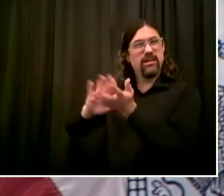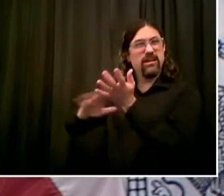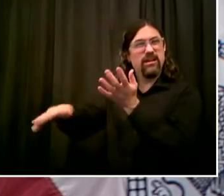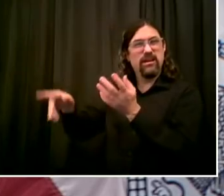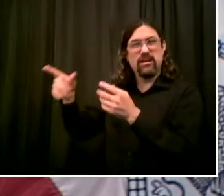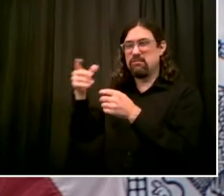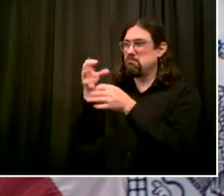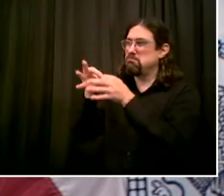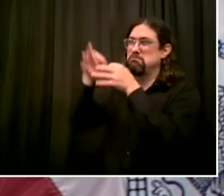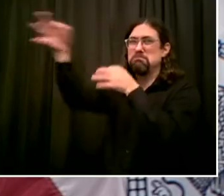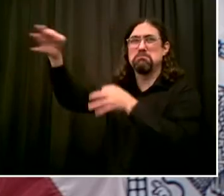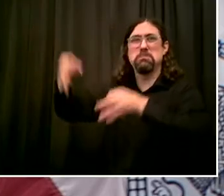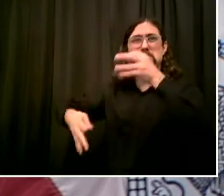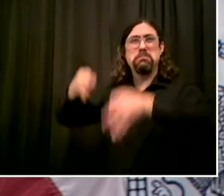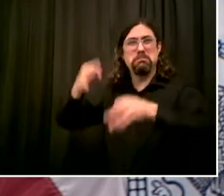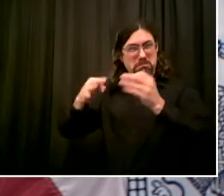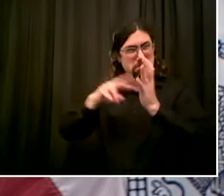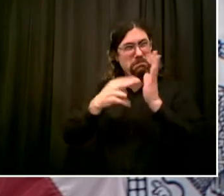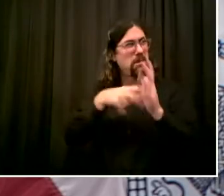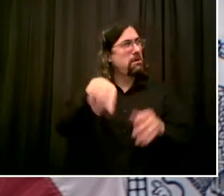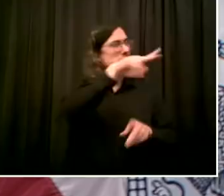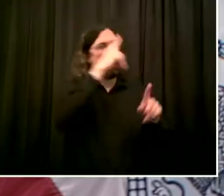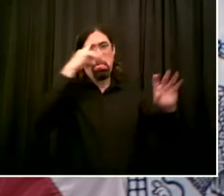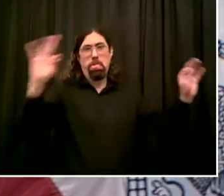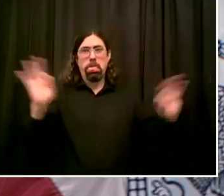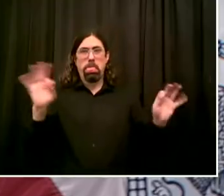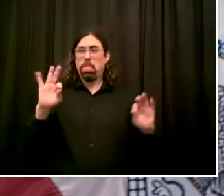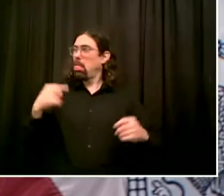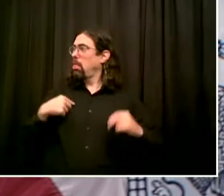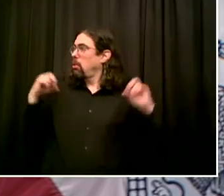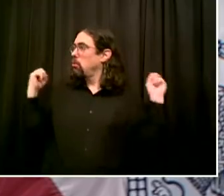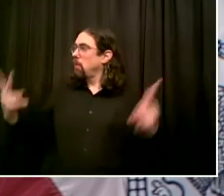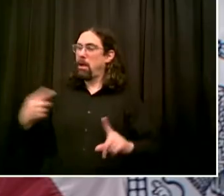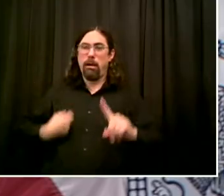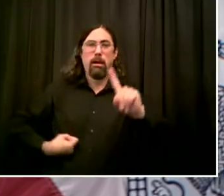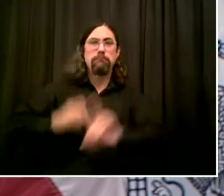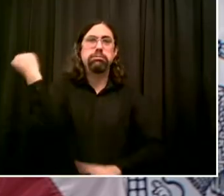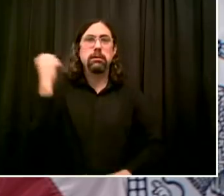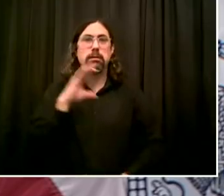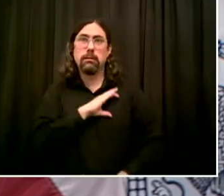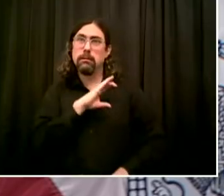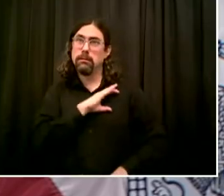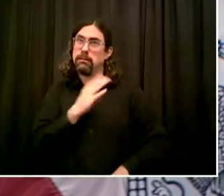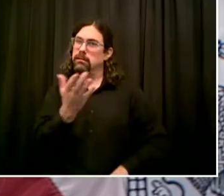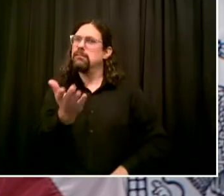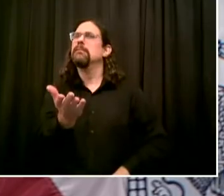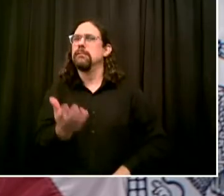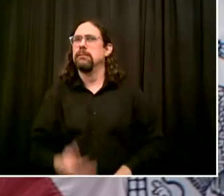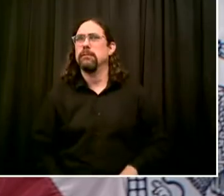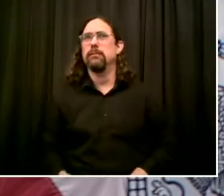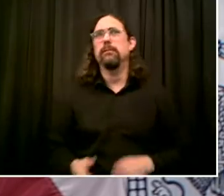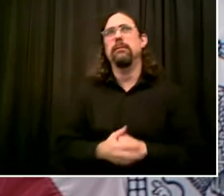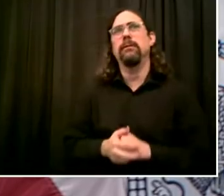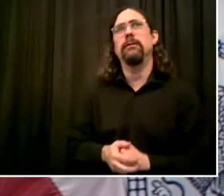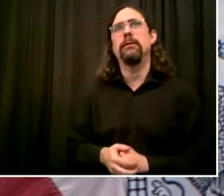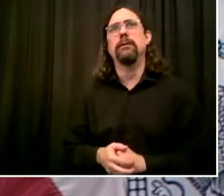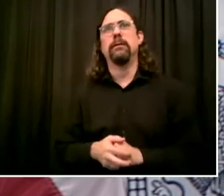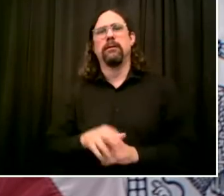MAKE SENSE TO ME . FIRST OF ALL TERRY MONAHAN IS A FRIEND OF MINE